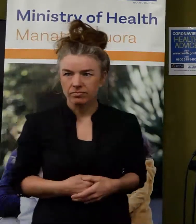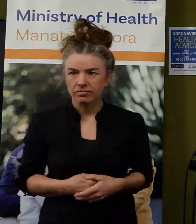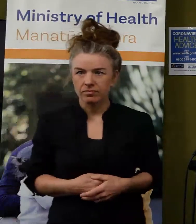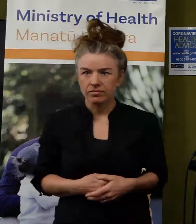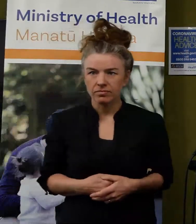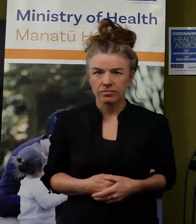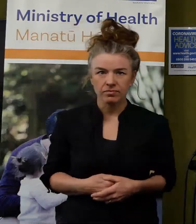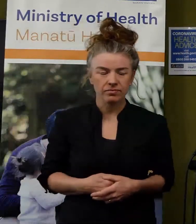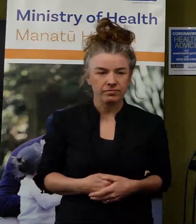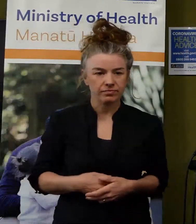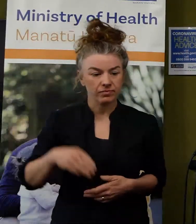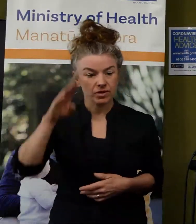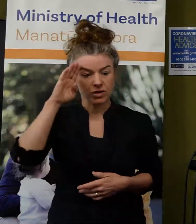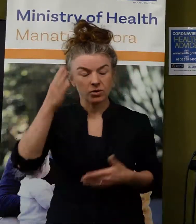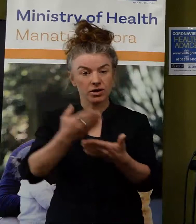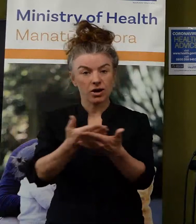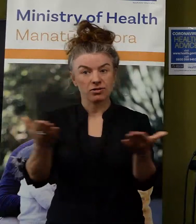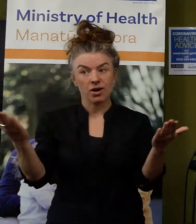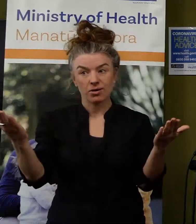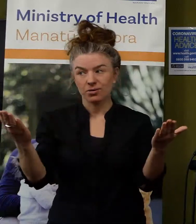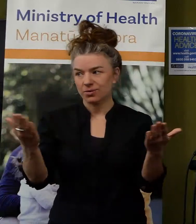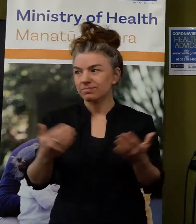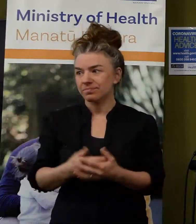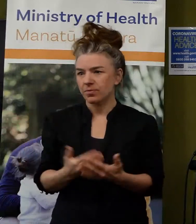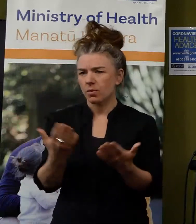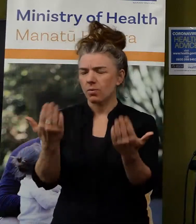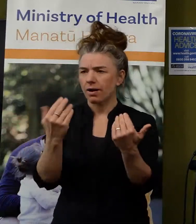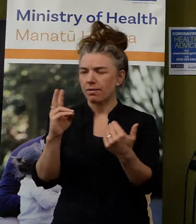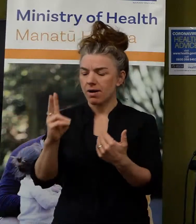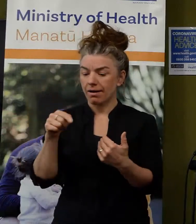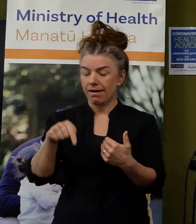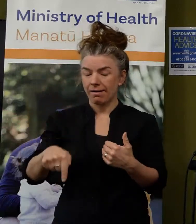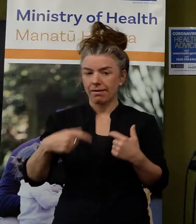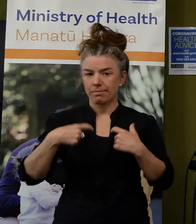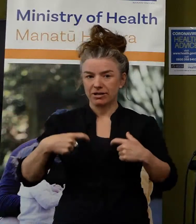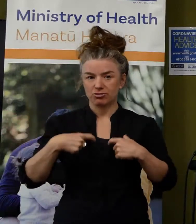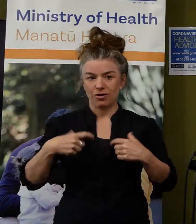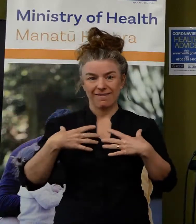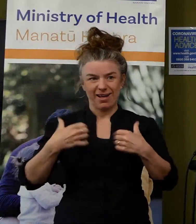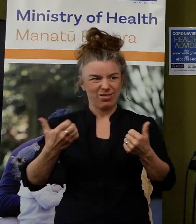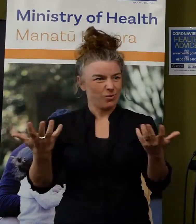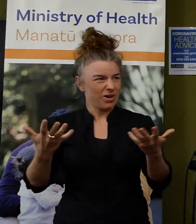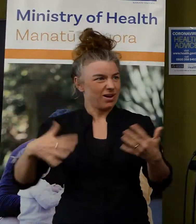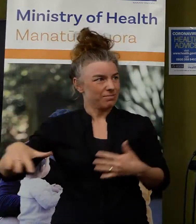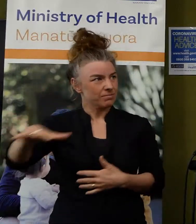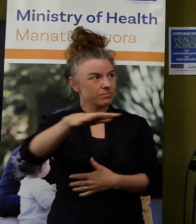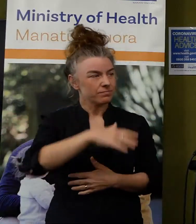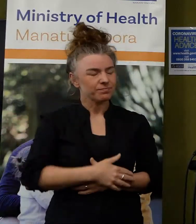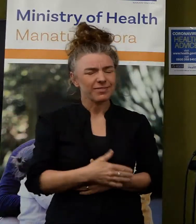[NON-ENGLISH SPEECH] Welcome, again, to the Ministry of Health. Thank you for sticking with us through the week.